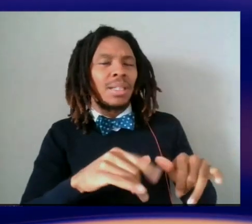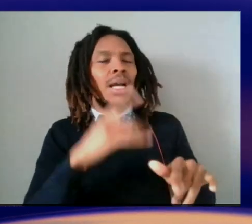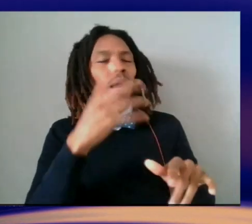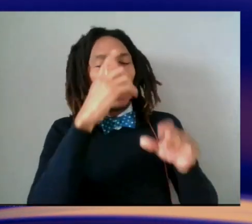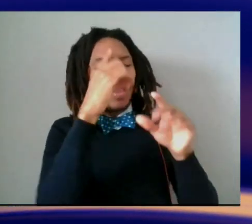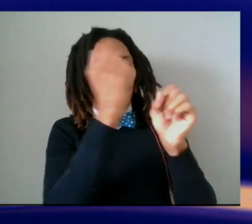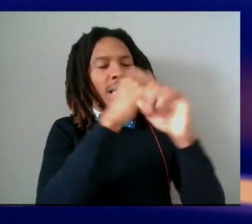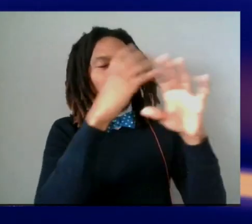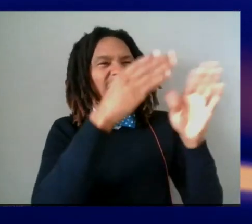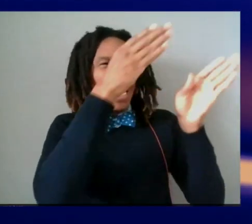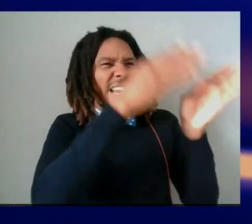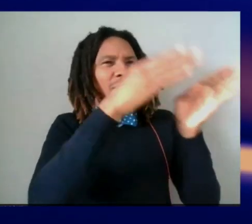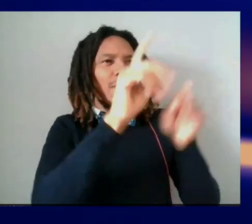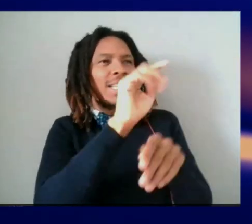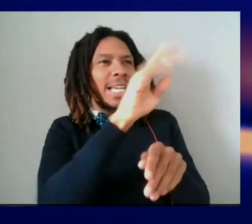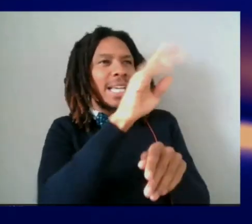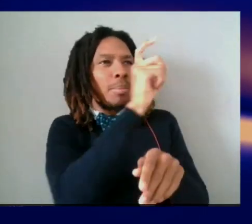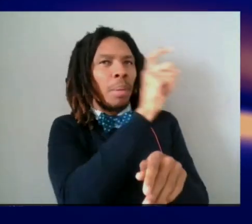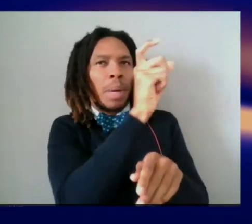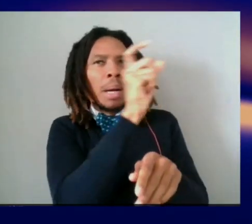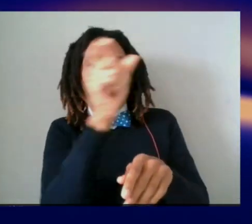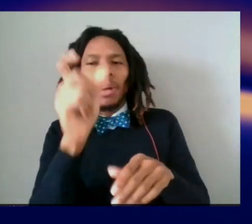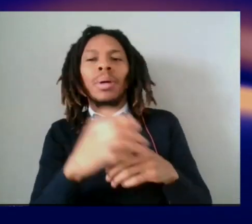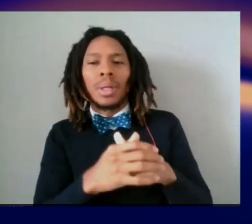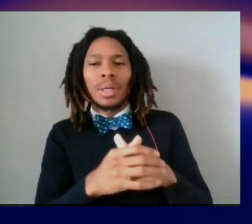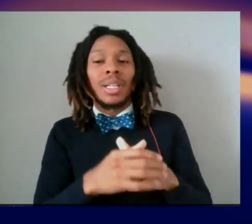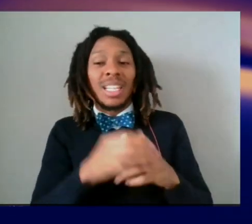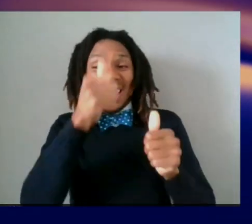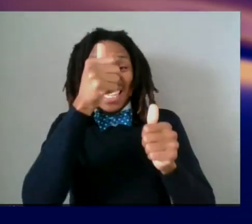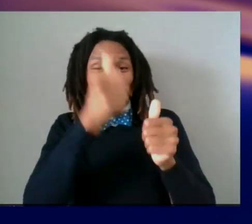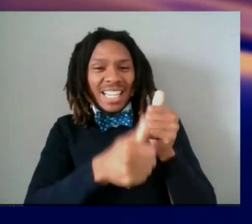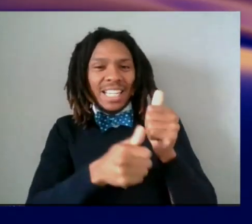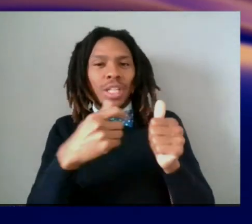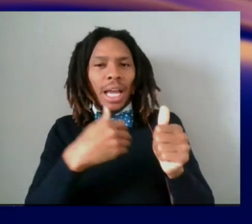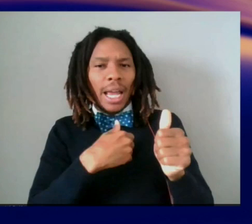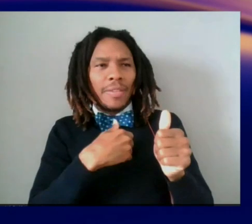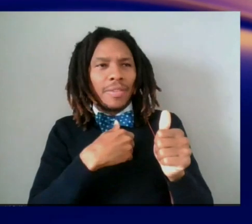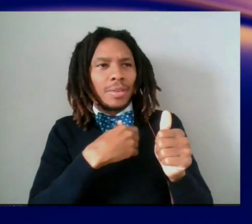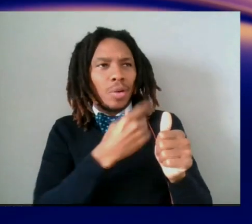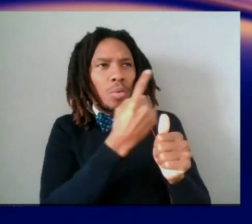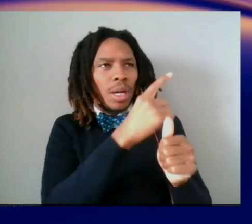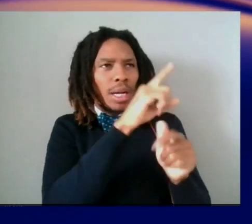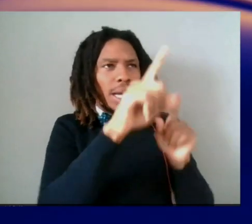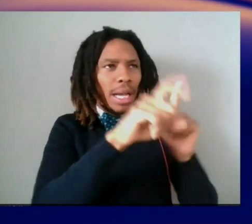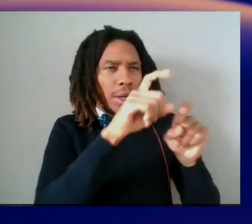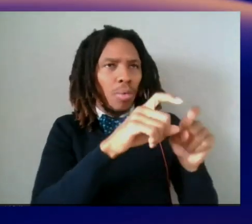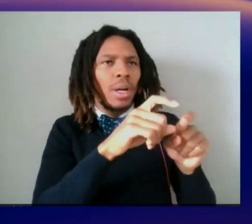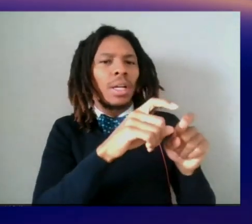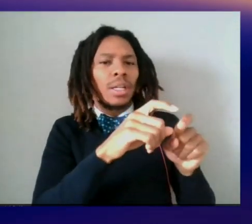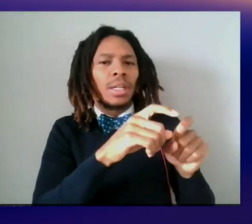in the experience that I showed earlier, each of those can contain a single query that's executed against the source running in parallel